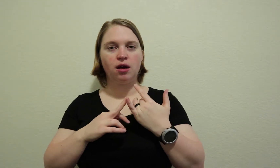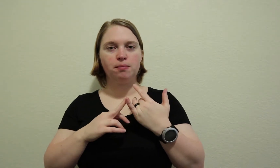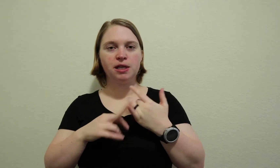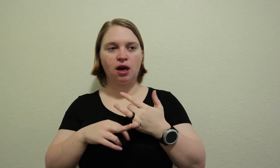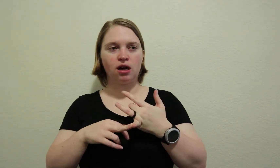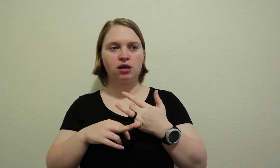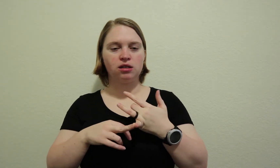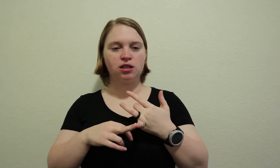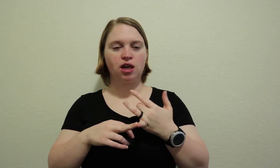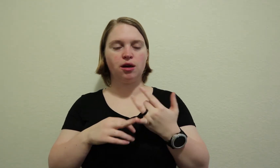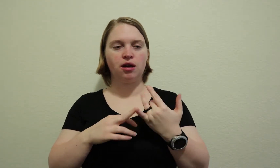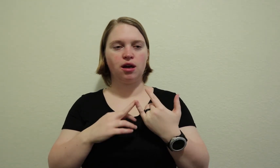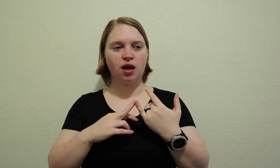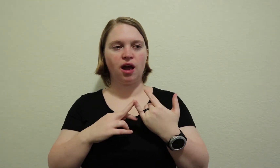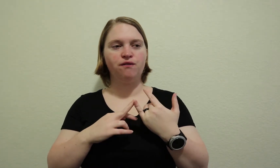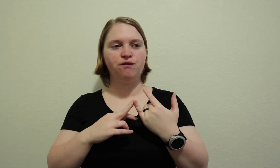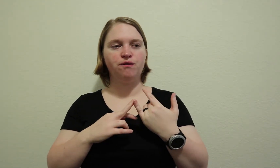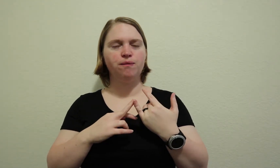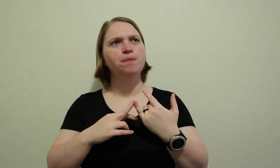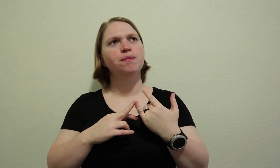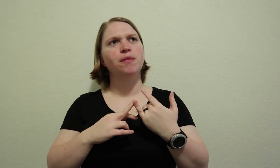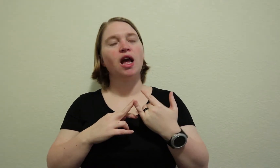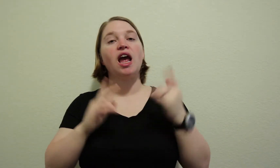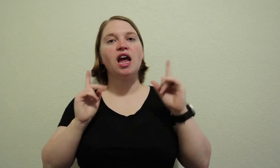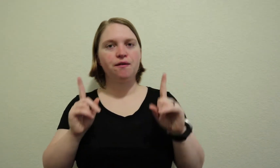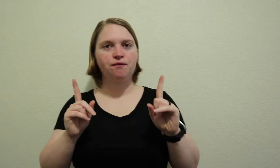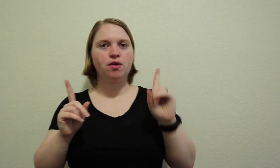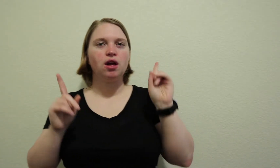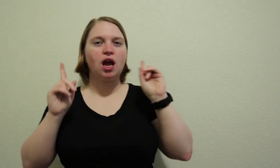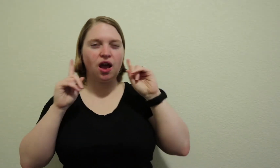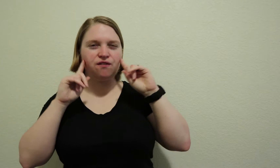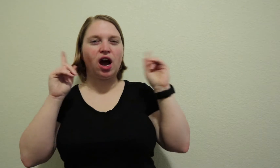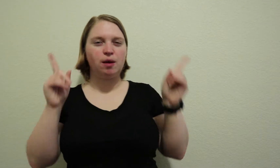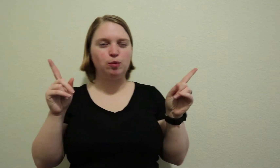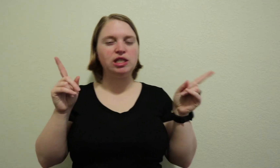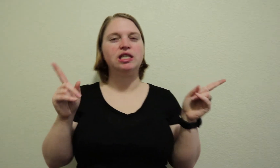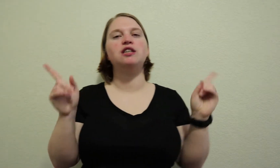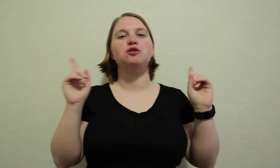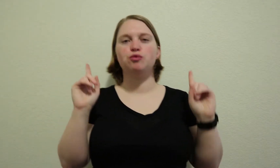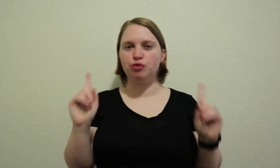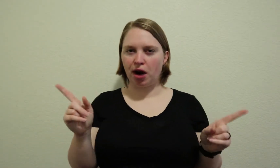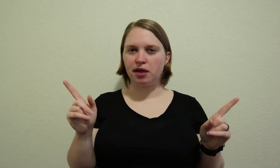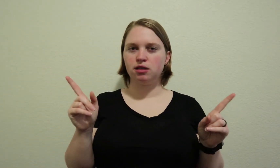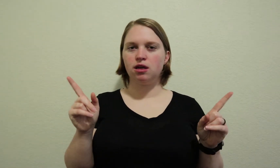because if if, if I'm reasoning right